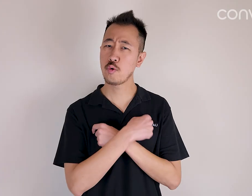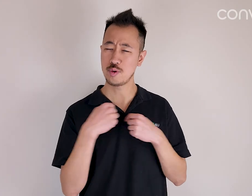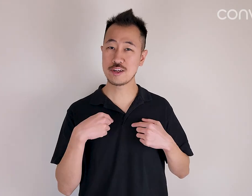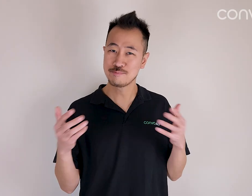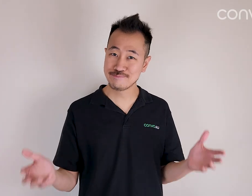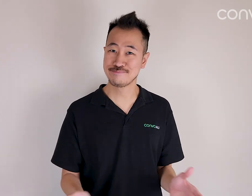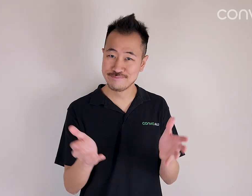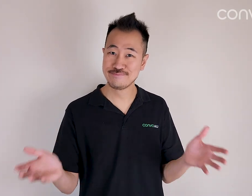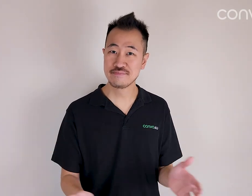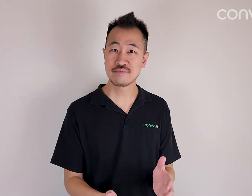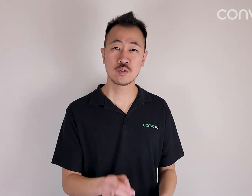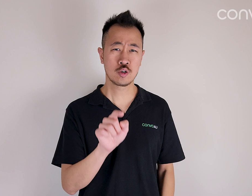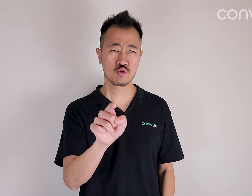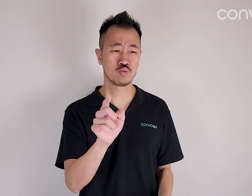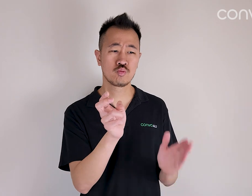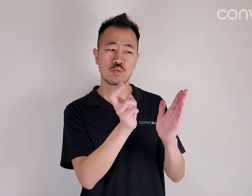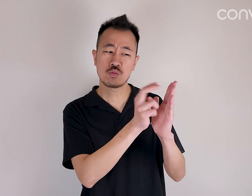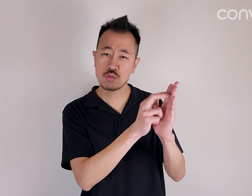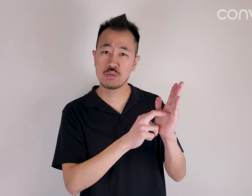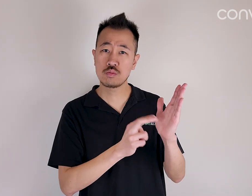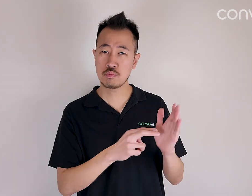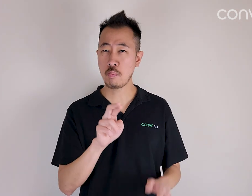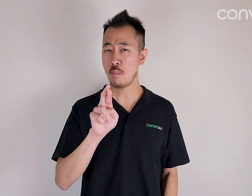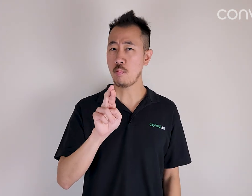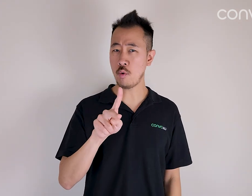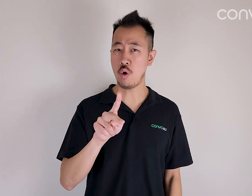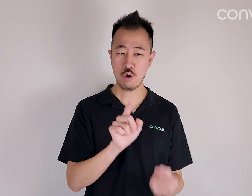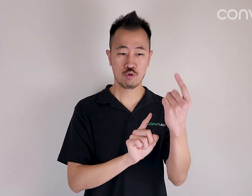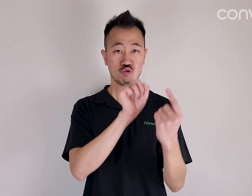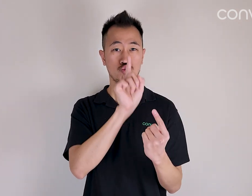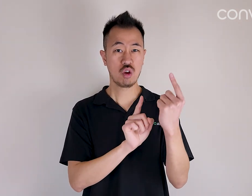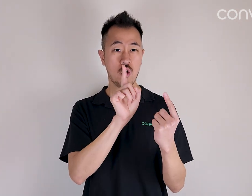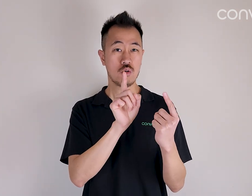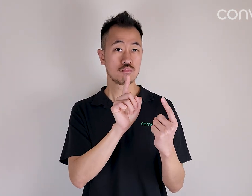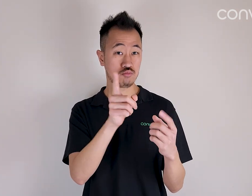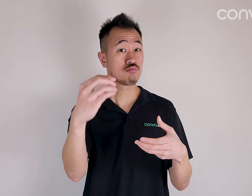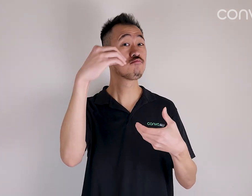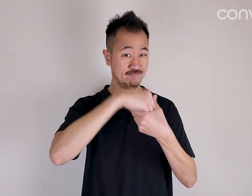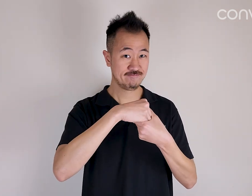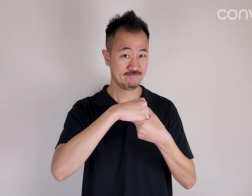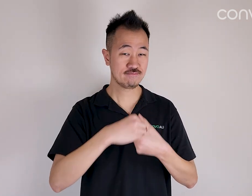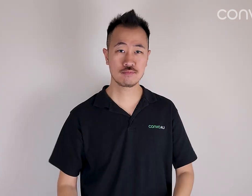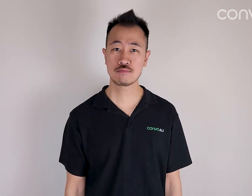We encourage you to apply through the online form for an individual tutorial